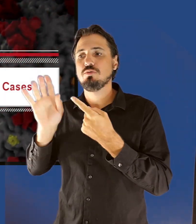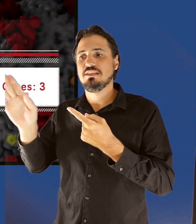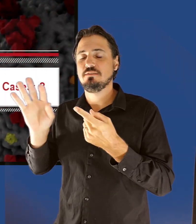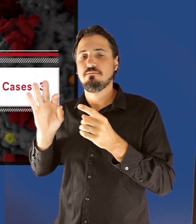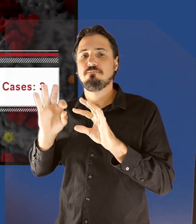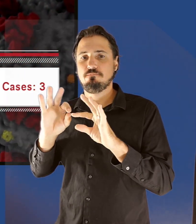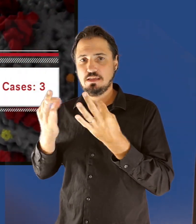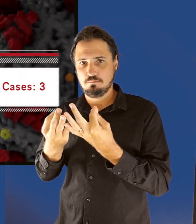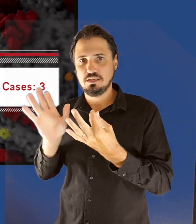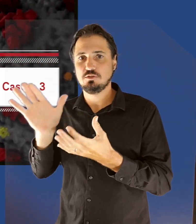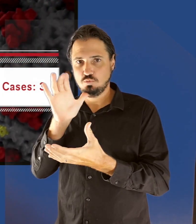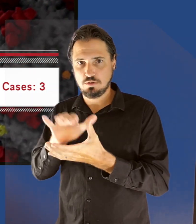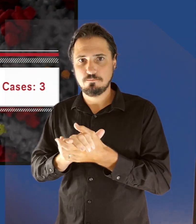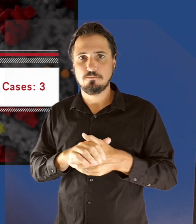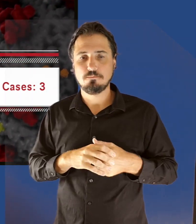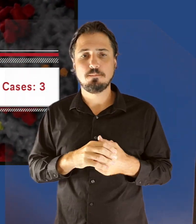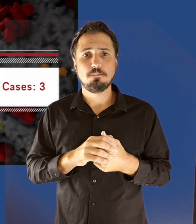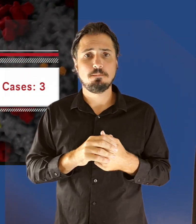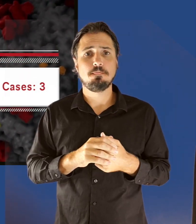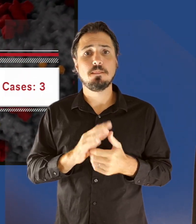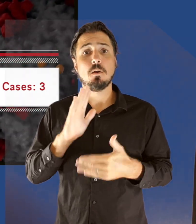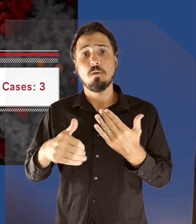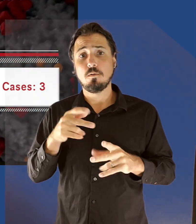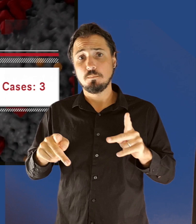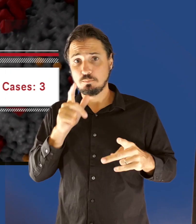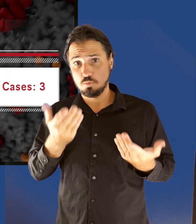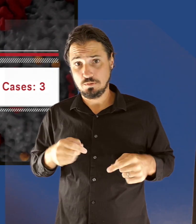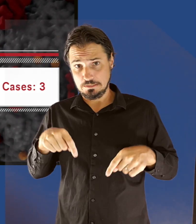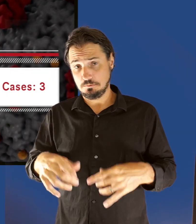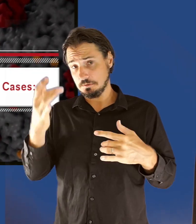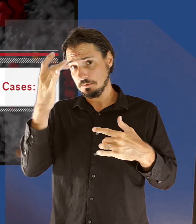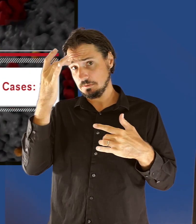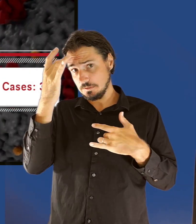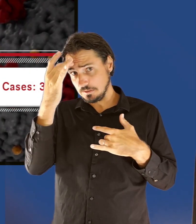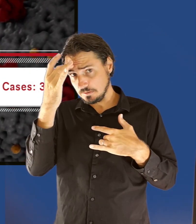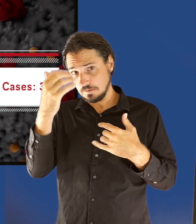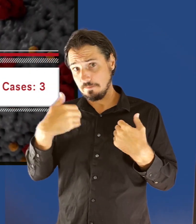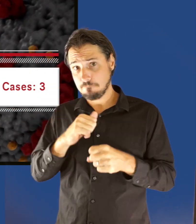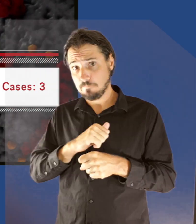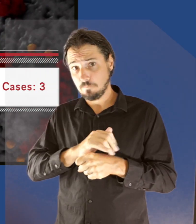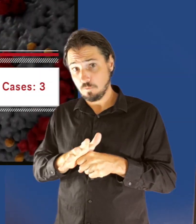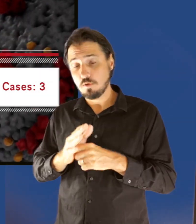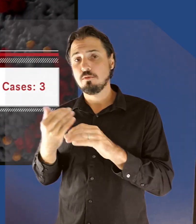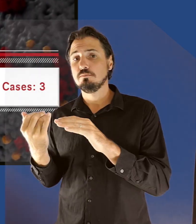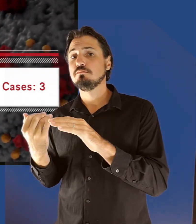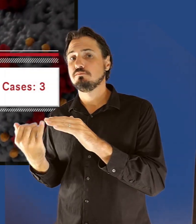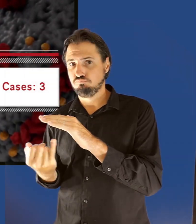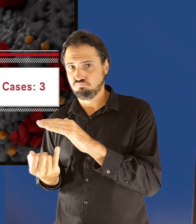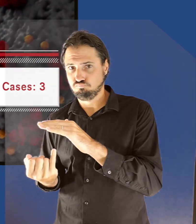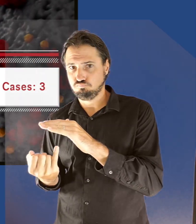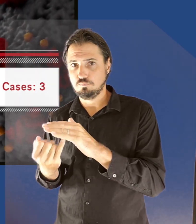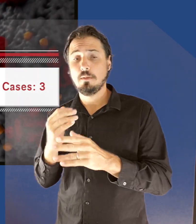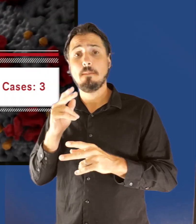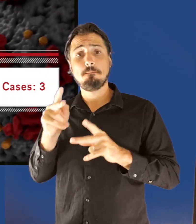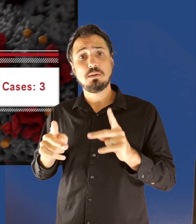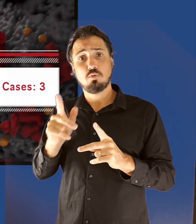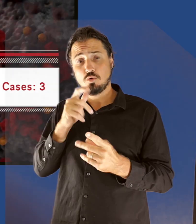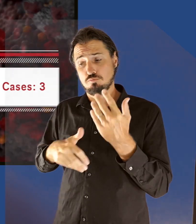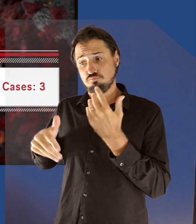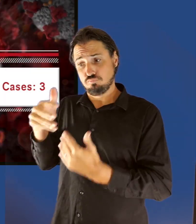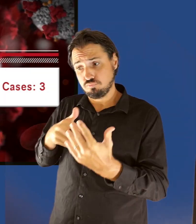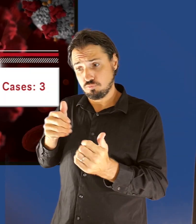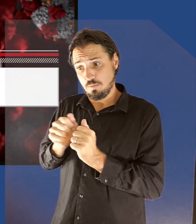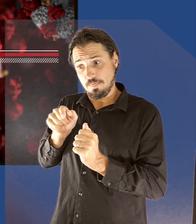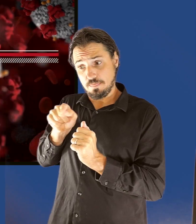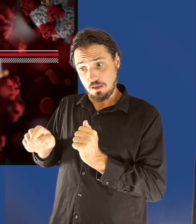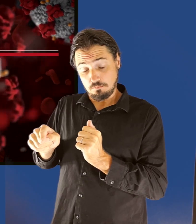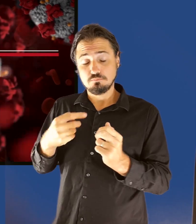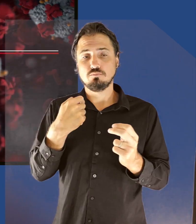Here on Kauai, all of the local active cases are in isolation, and all other household members and identified close contacts of the active cases are in quarantine.